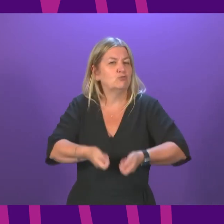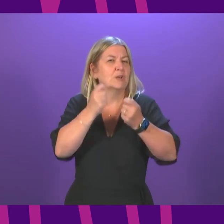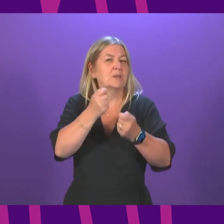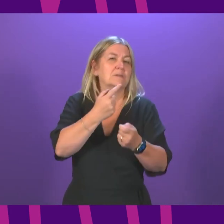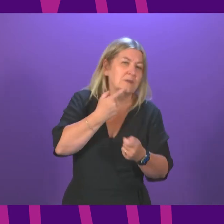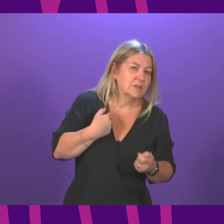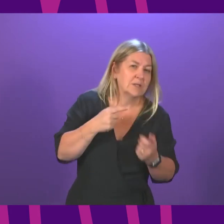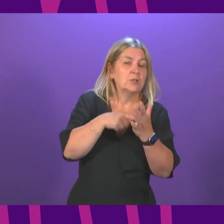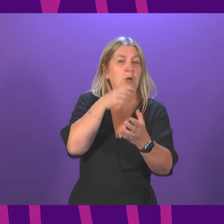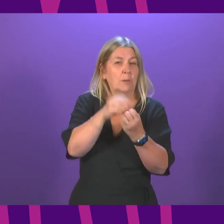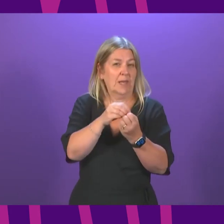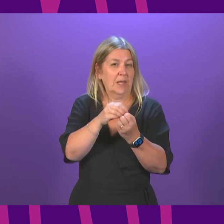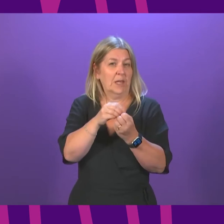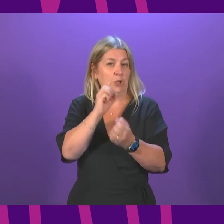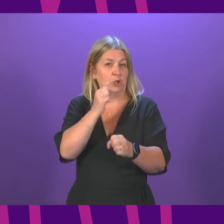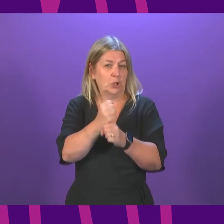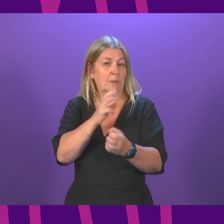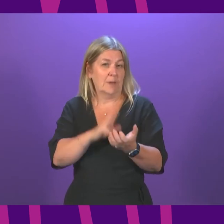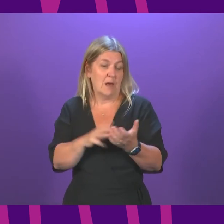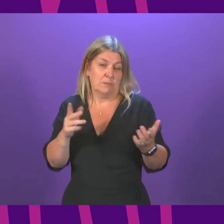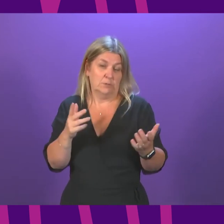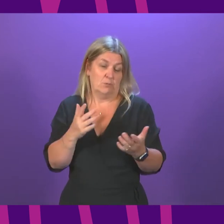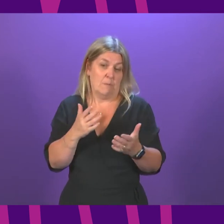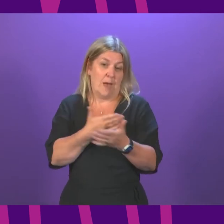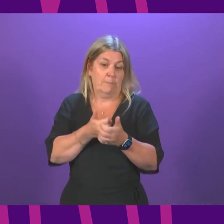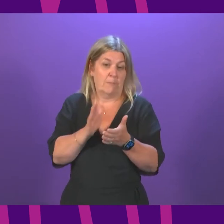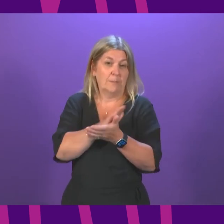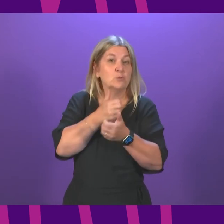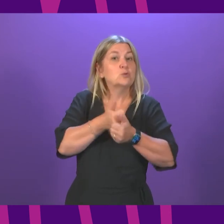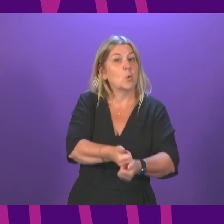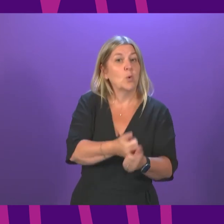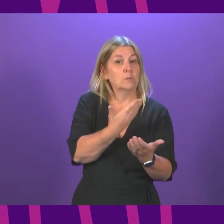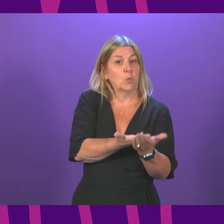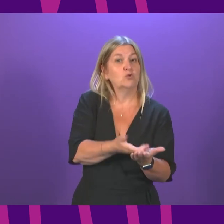I move amendment 2.